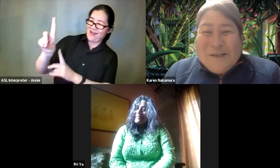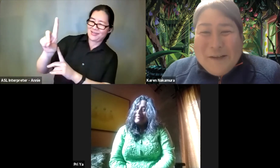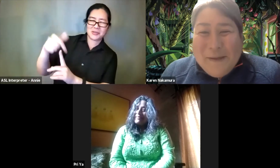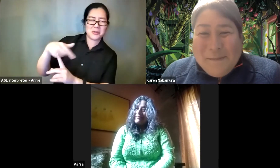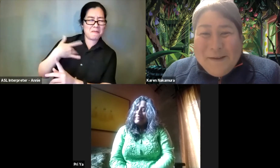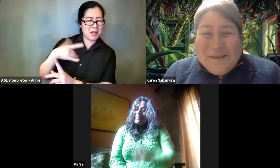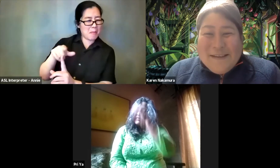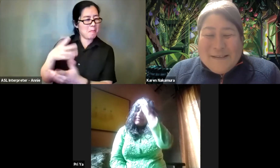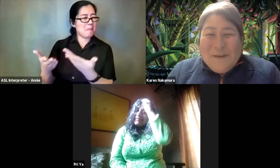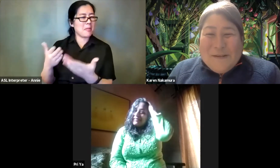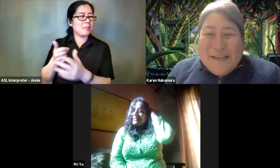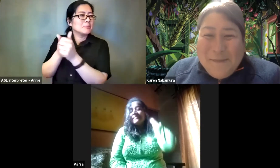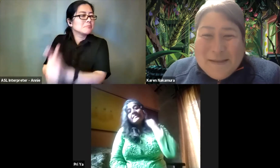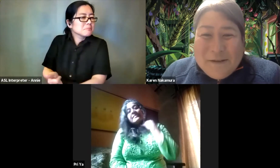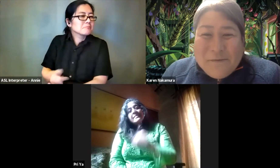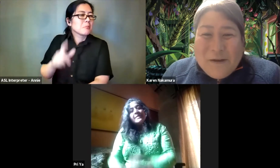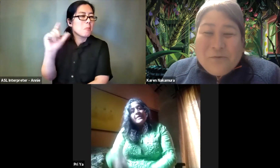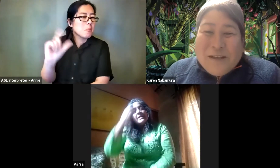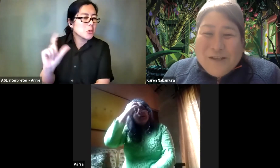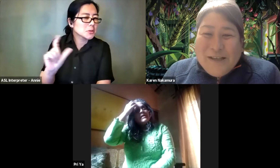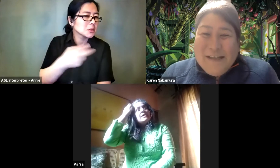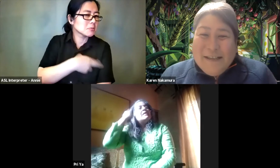talk a bit about some of those themes of religion.